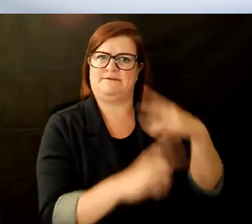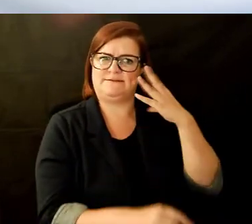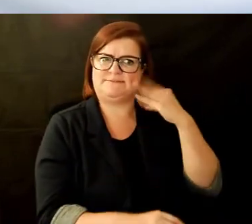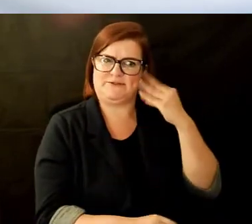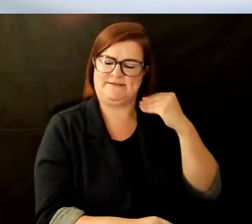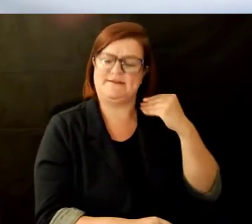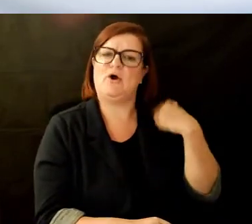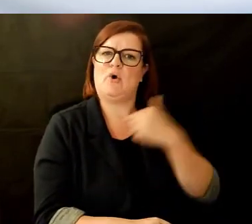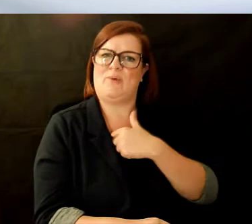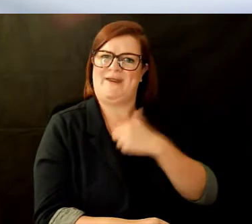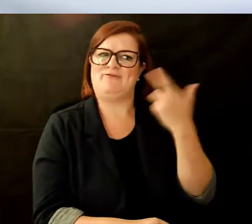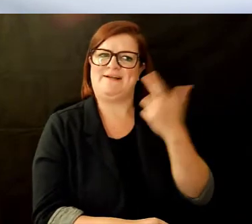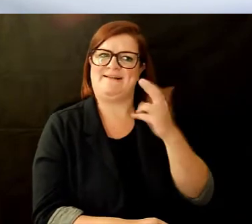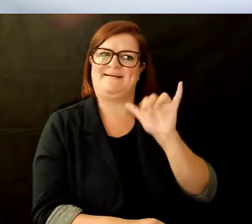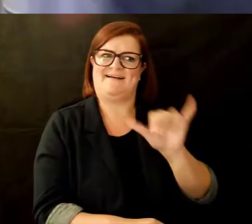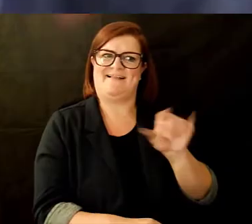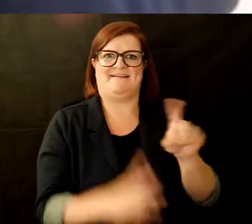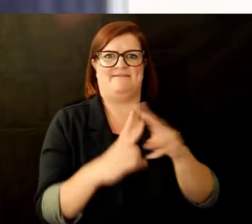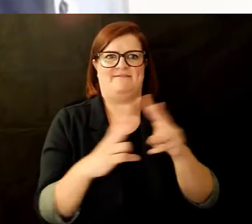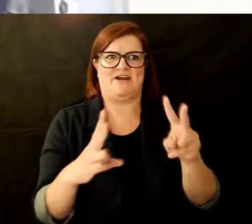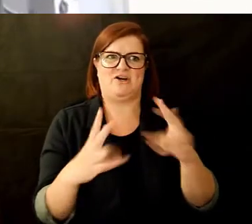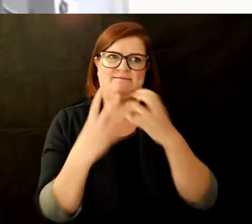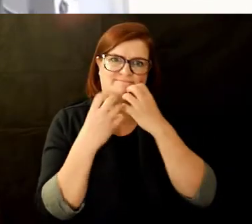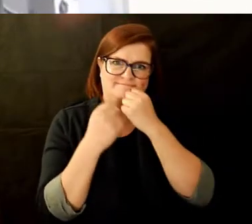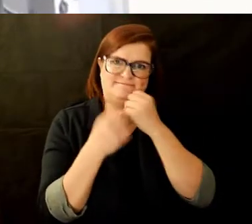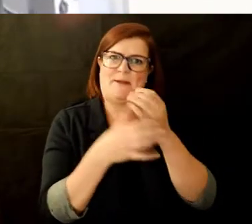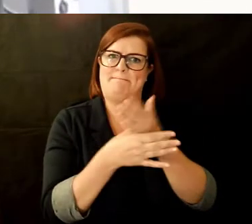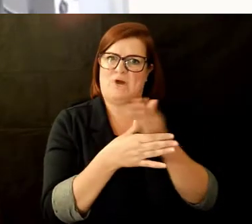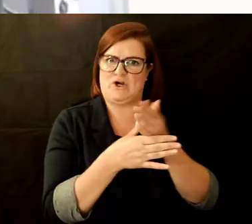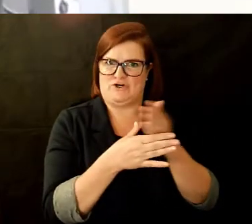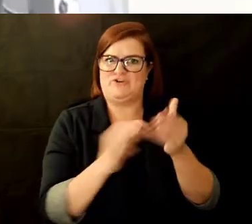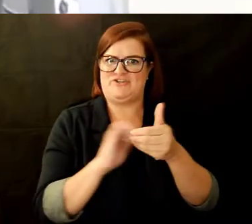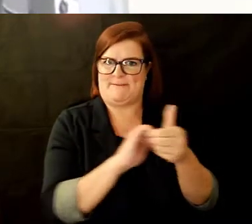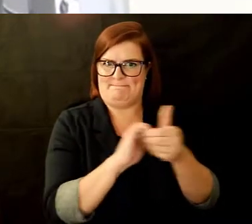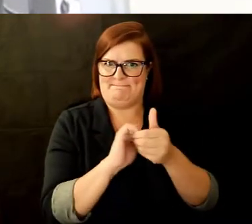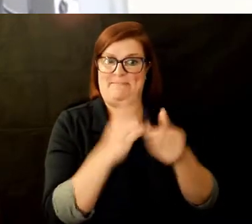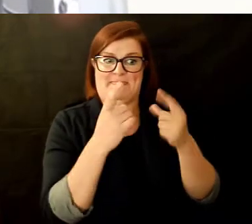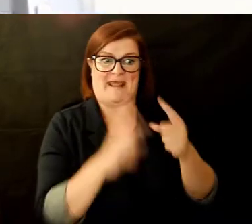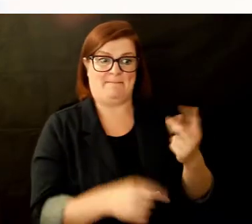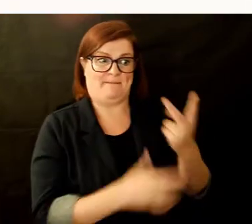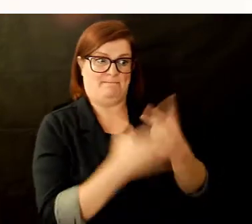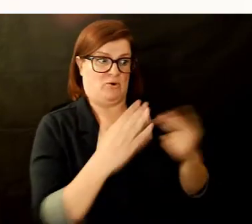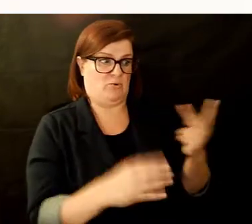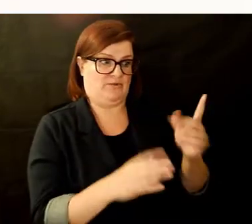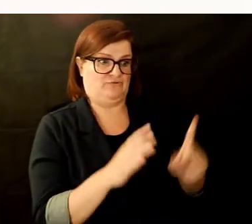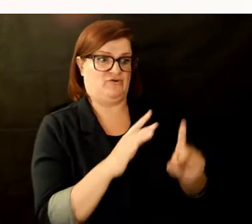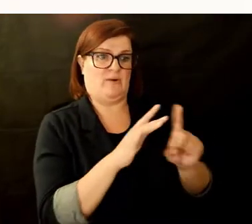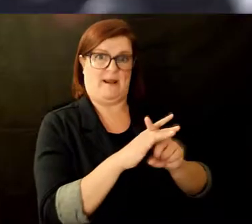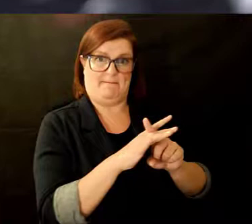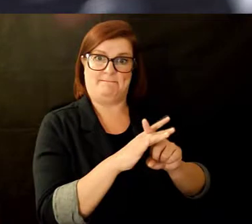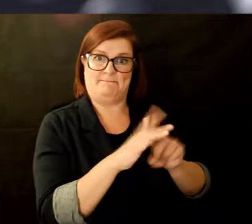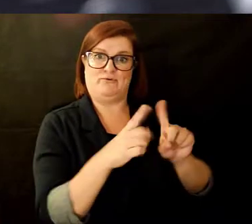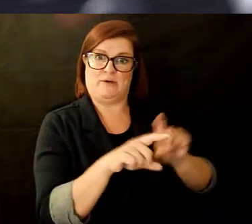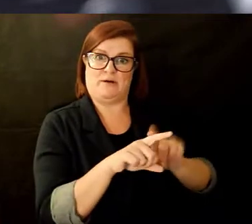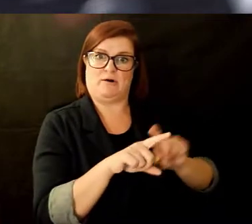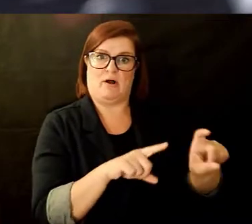a very valuable partnership. When the medic and I show up on scene, we have all of our bases covered as far as physical health